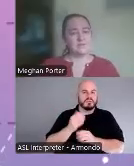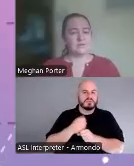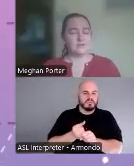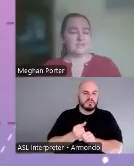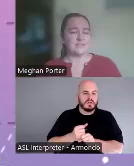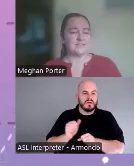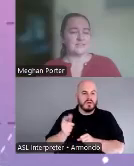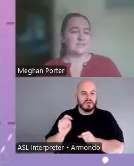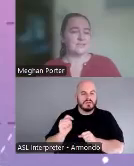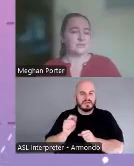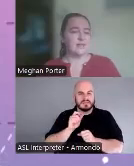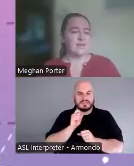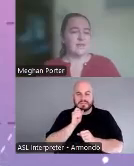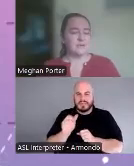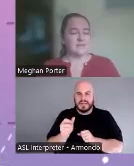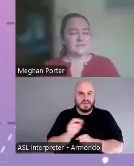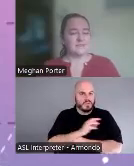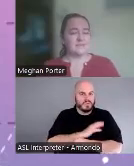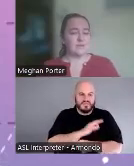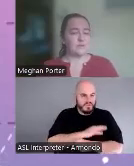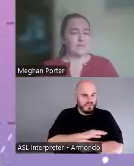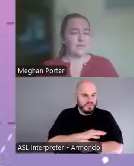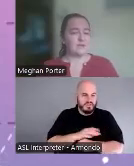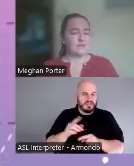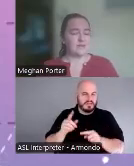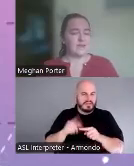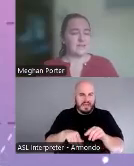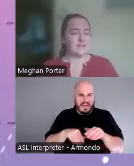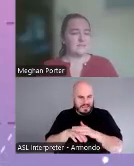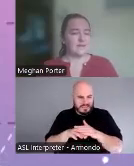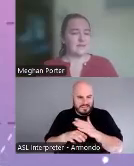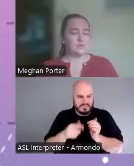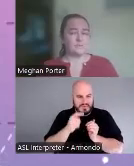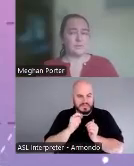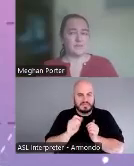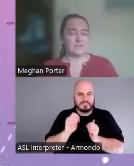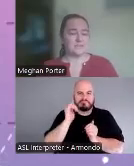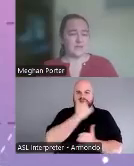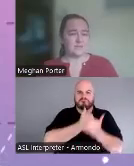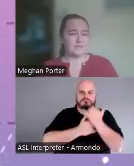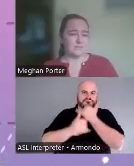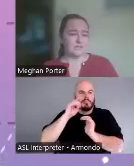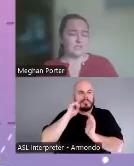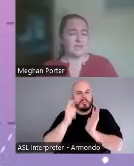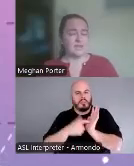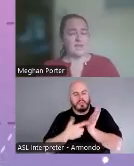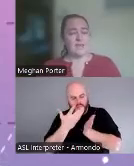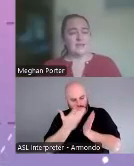or is inaccessible because it frequently incorrectly identifies or poorly describes an image.